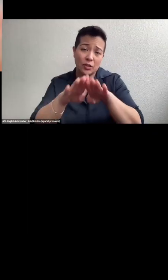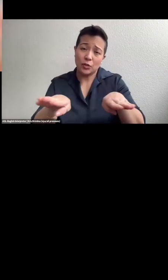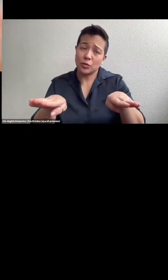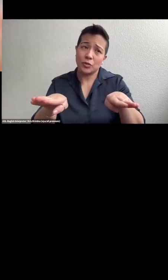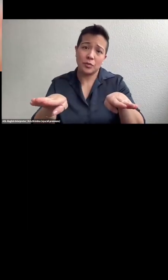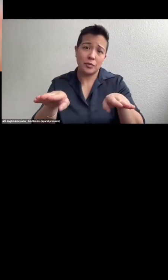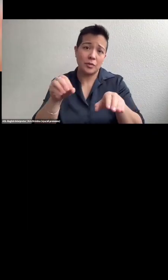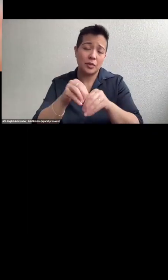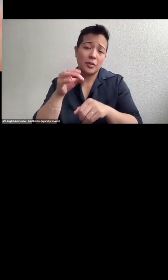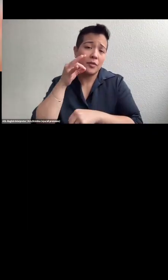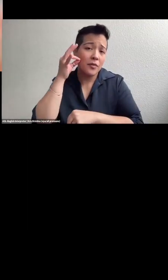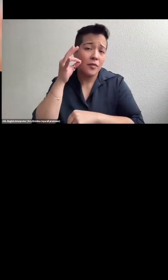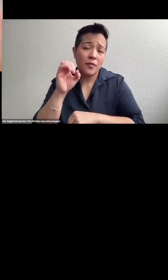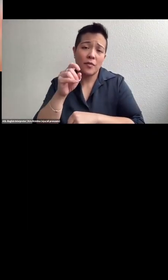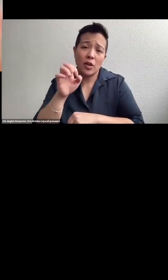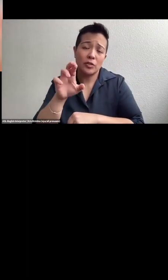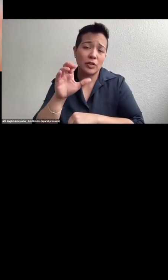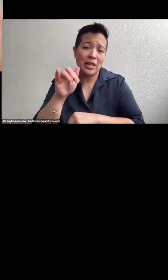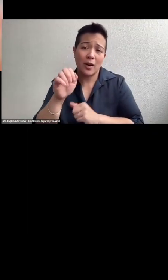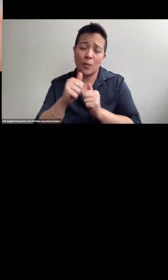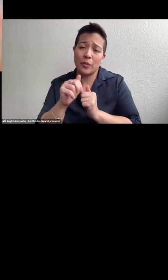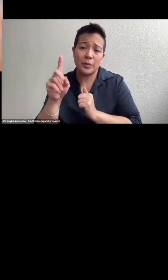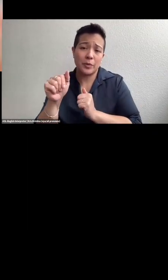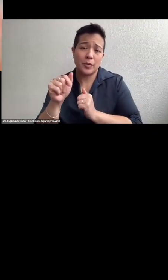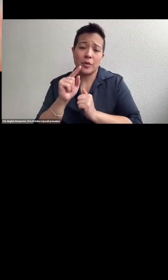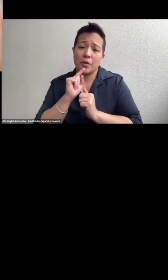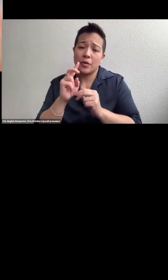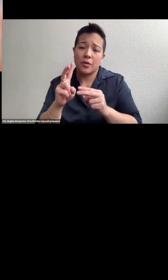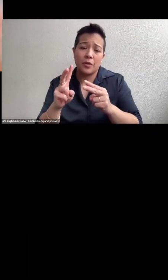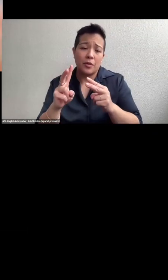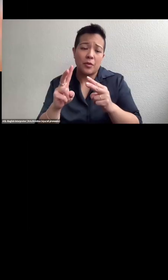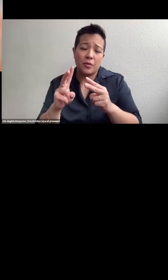foster care with disability, a very high percentage.